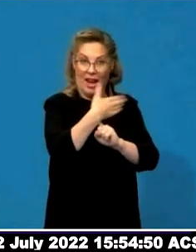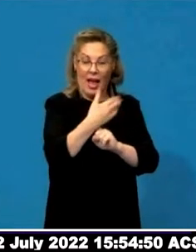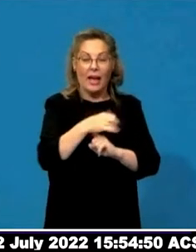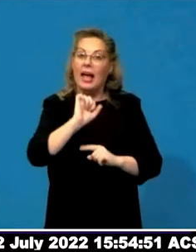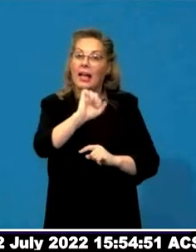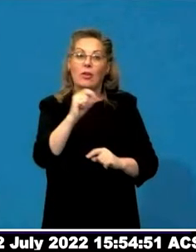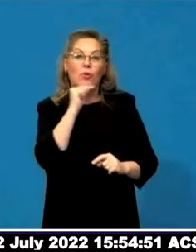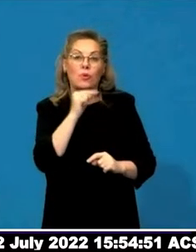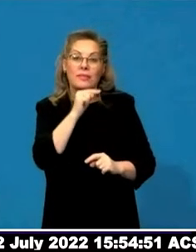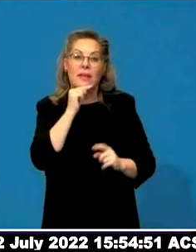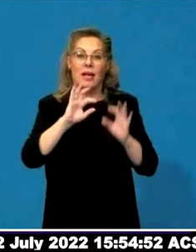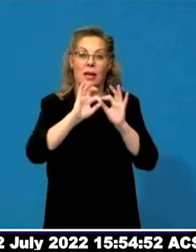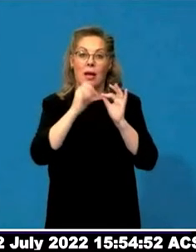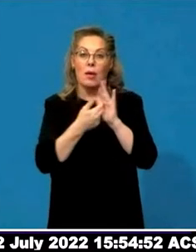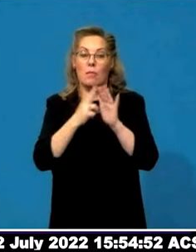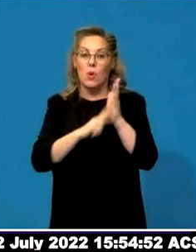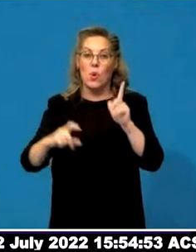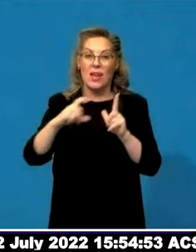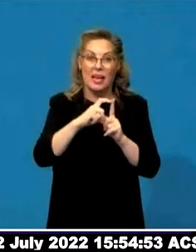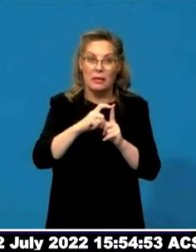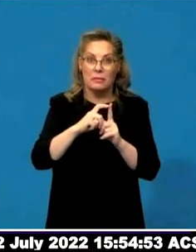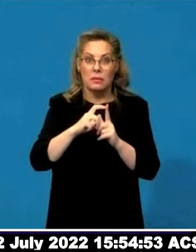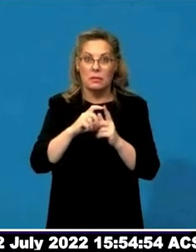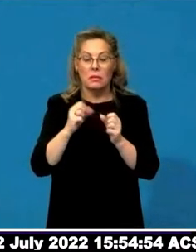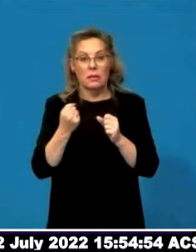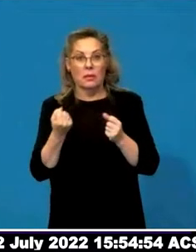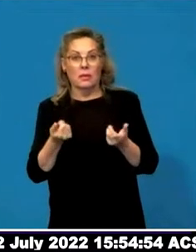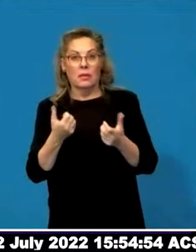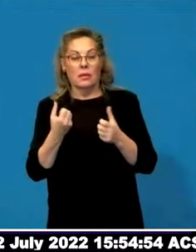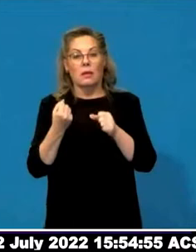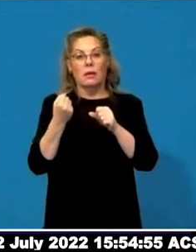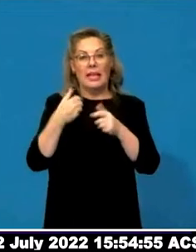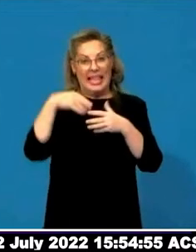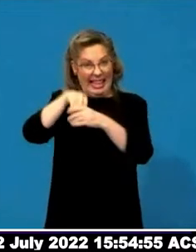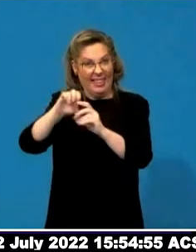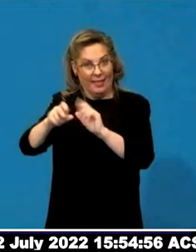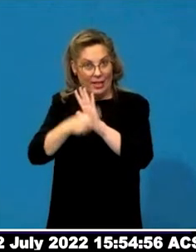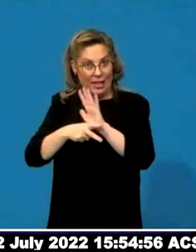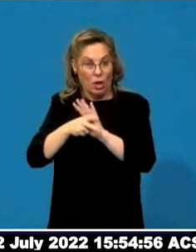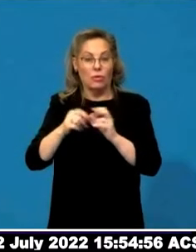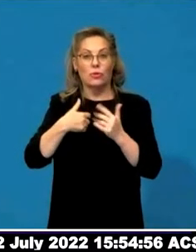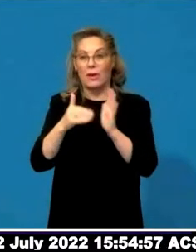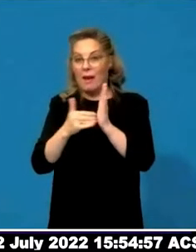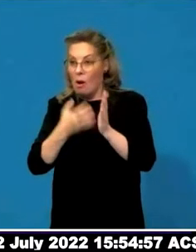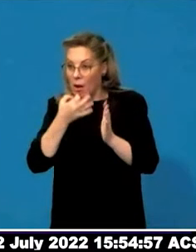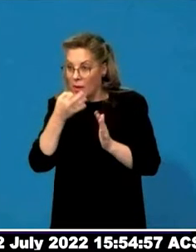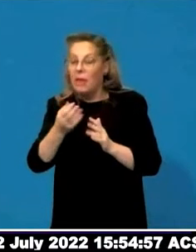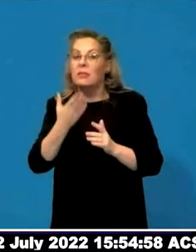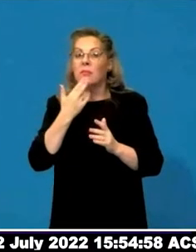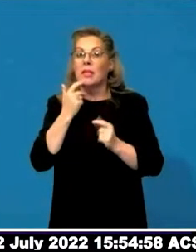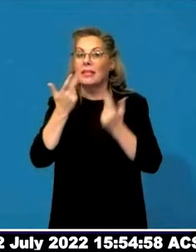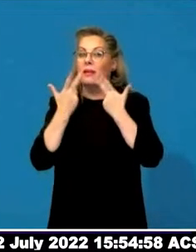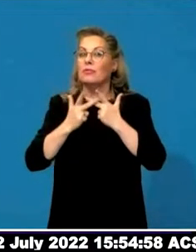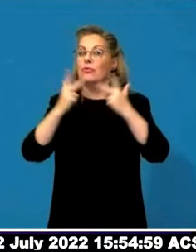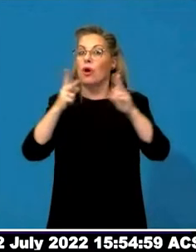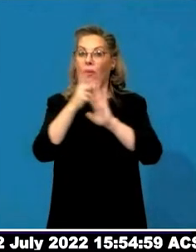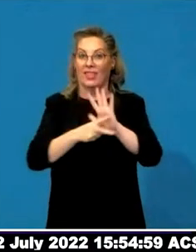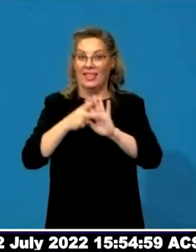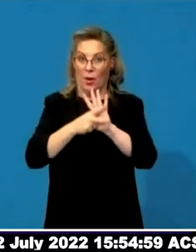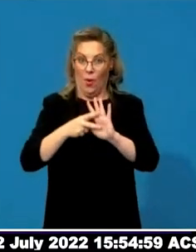Operator, I ask that you display Doc ID TTP.9999.002.0001.